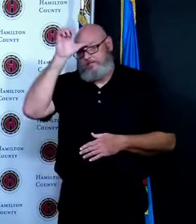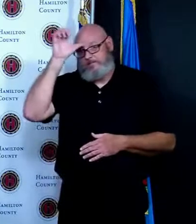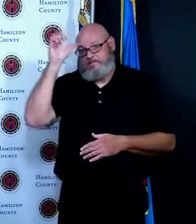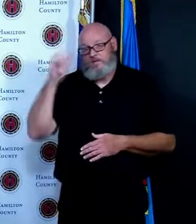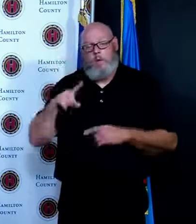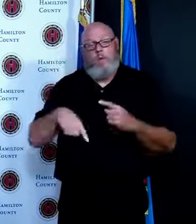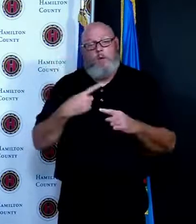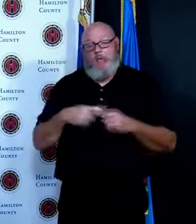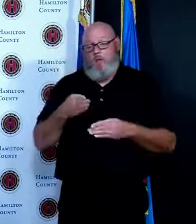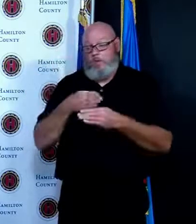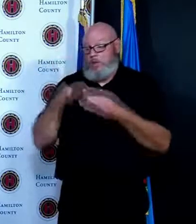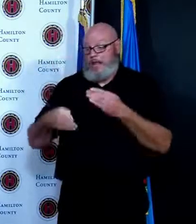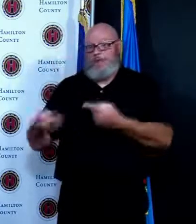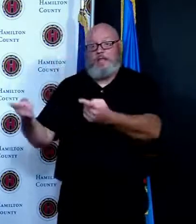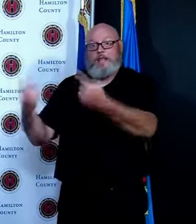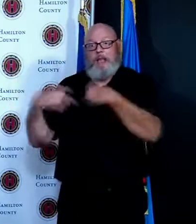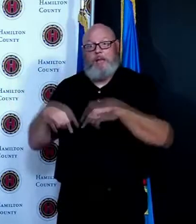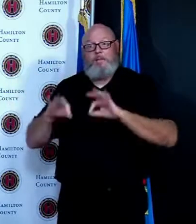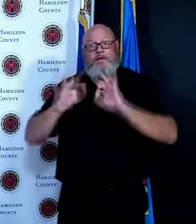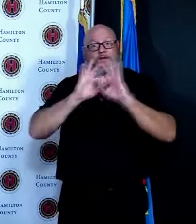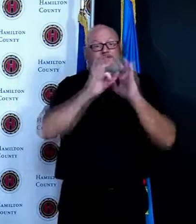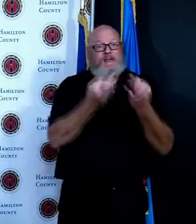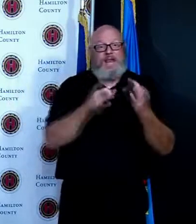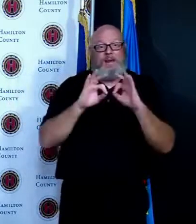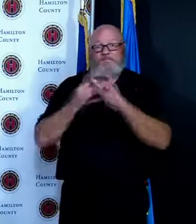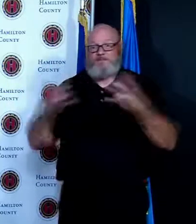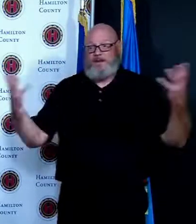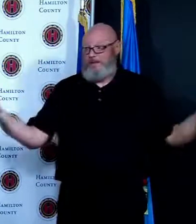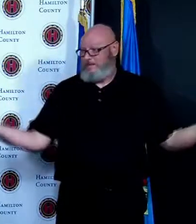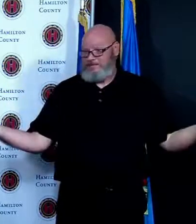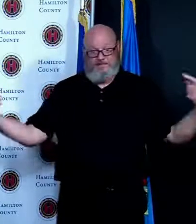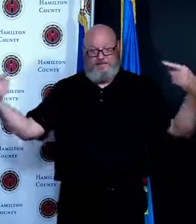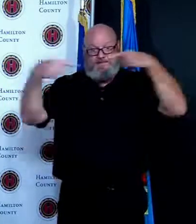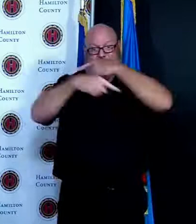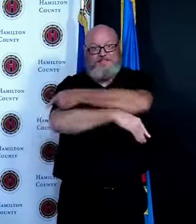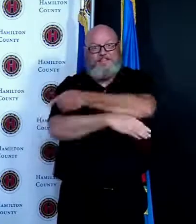because that is how Covid-19 is spreading it's spreading from person to person and it's in these